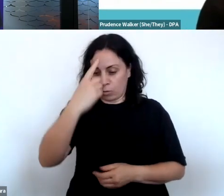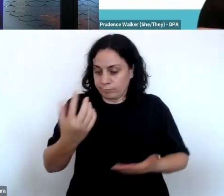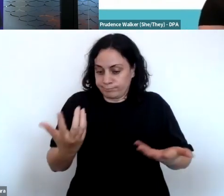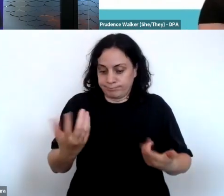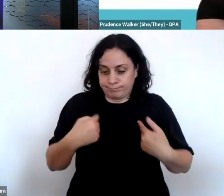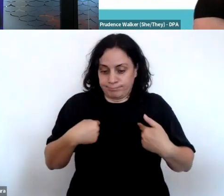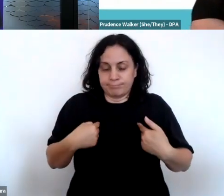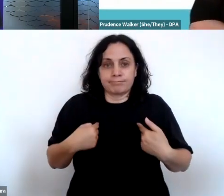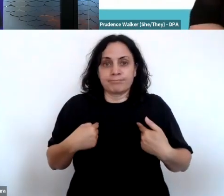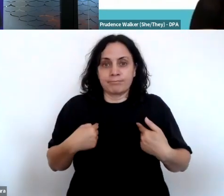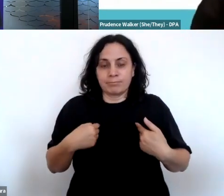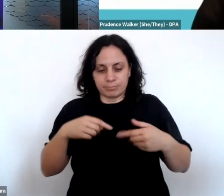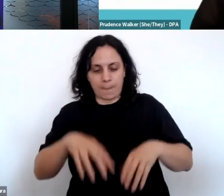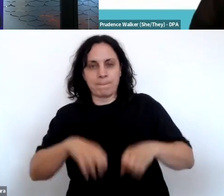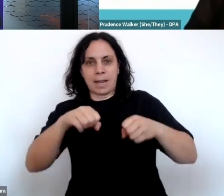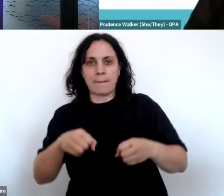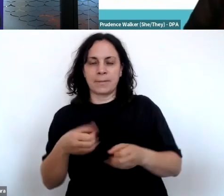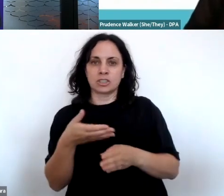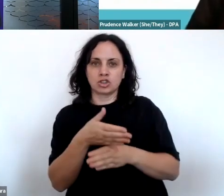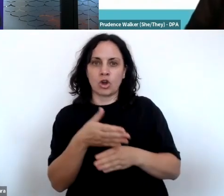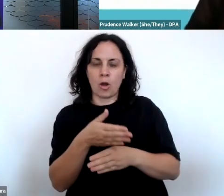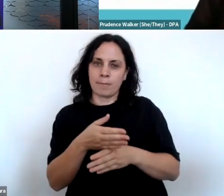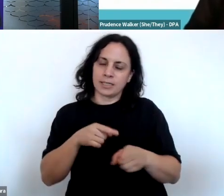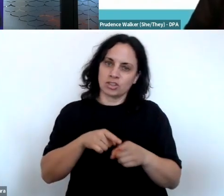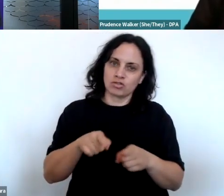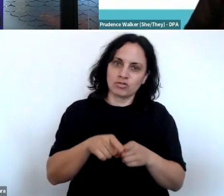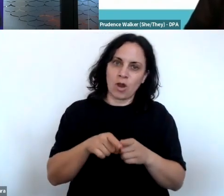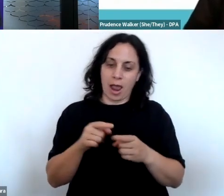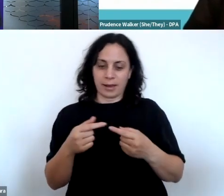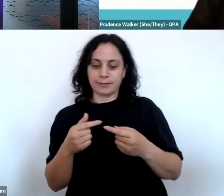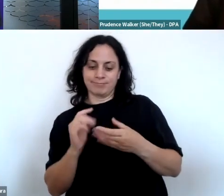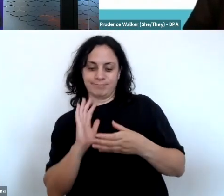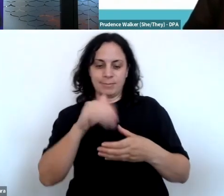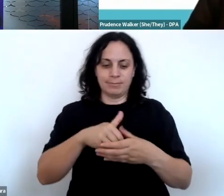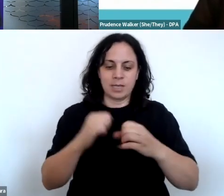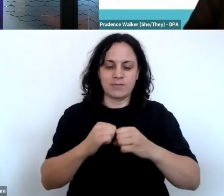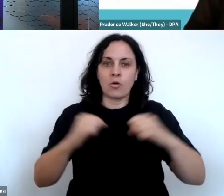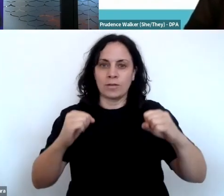and try and work within the system to bring about the change that we all want.